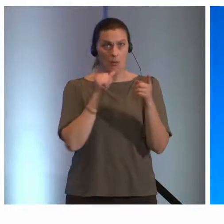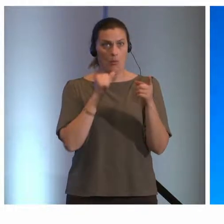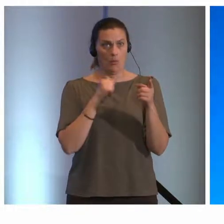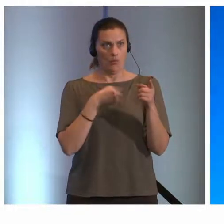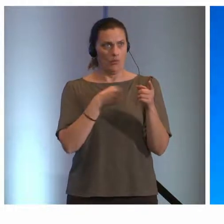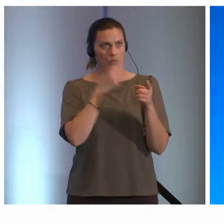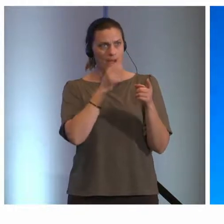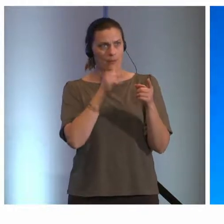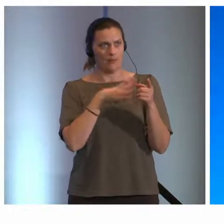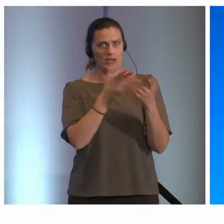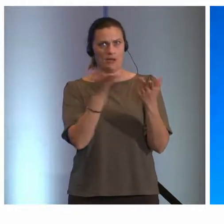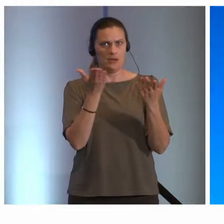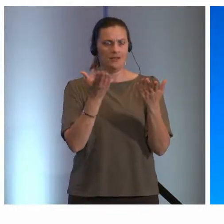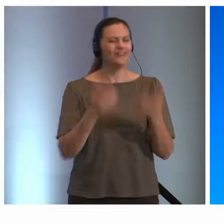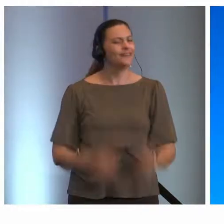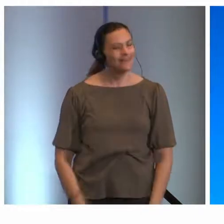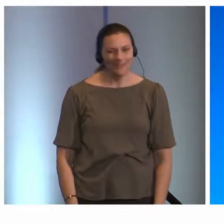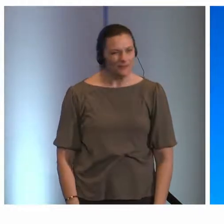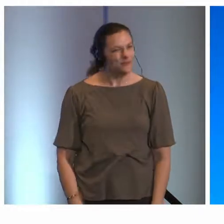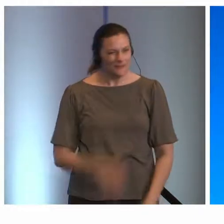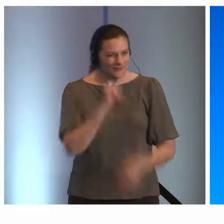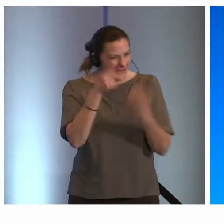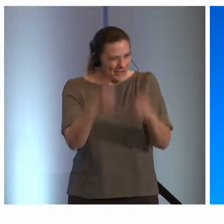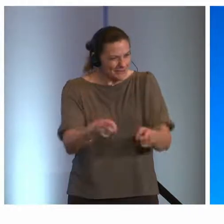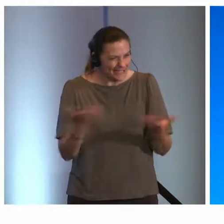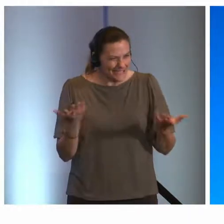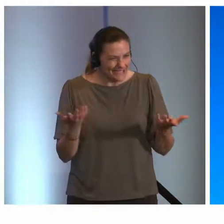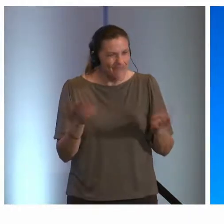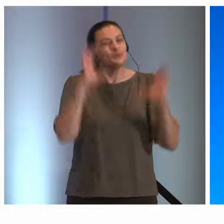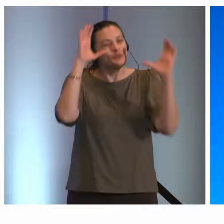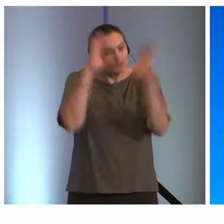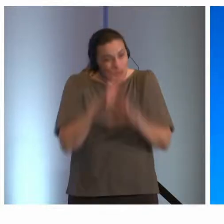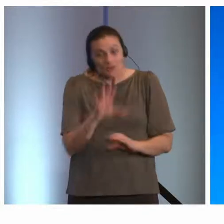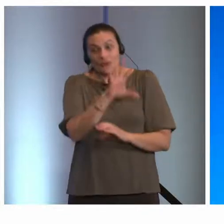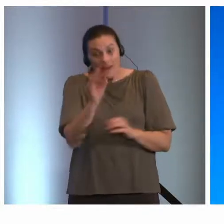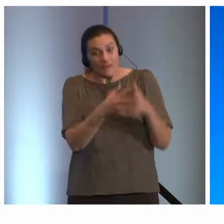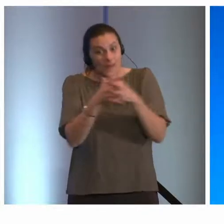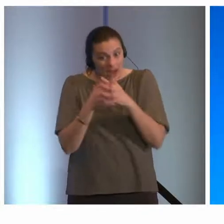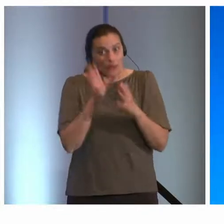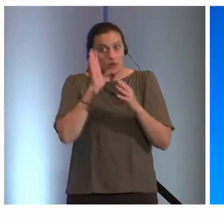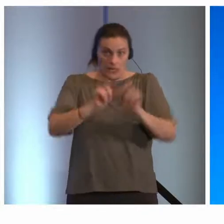then, all of -- all of the pictures are not of -- African-American women. You have -- you're not going to